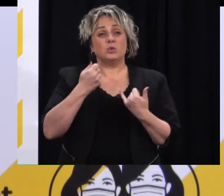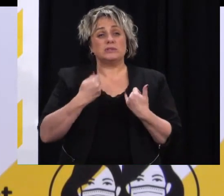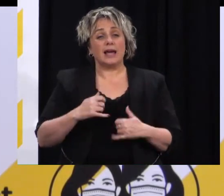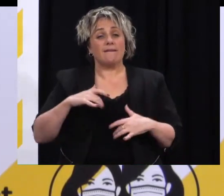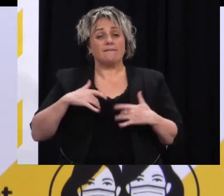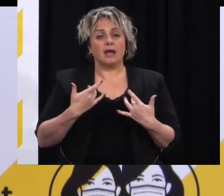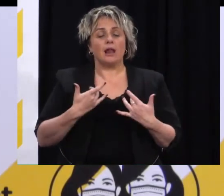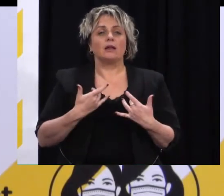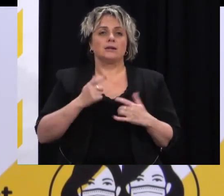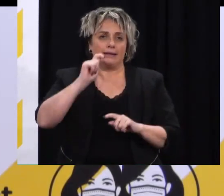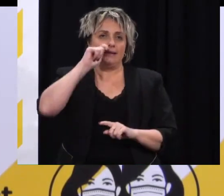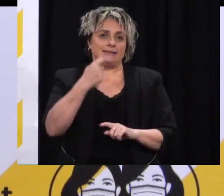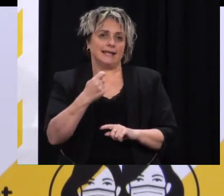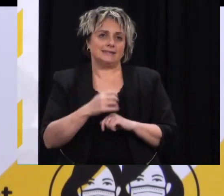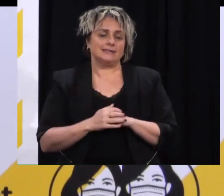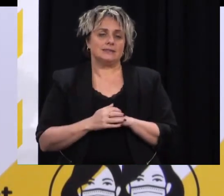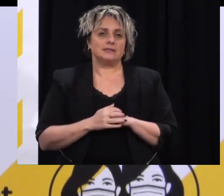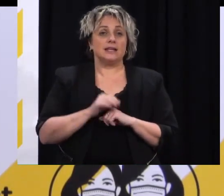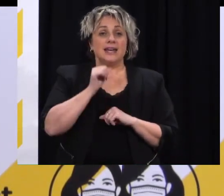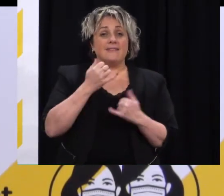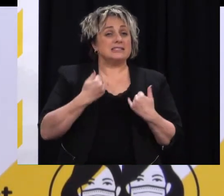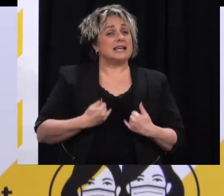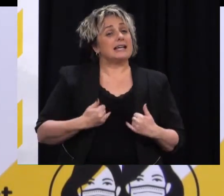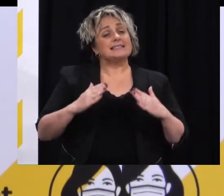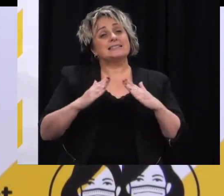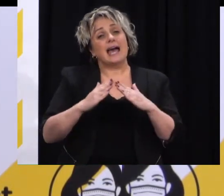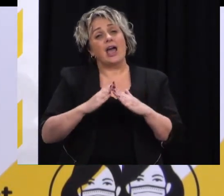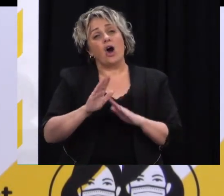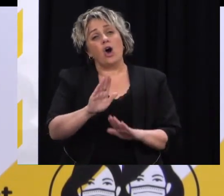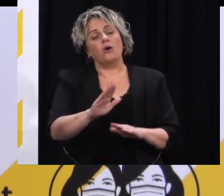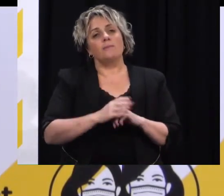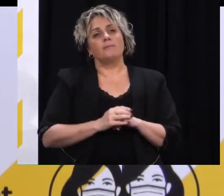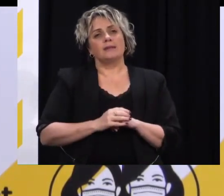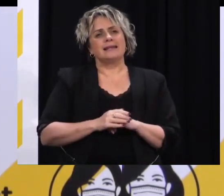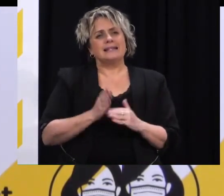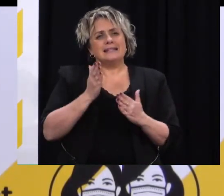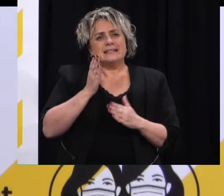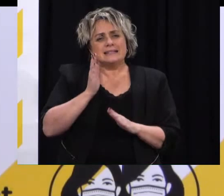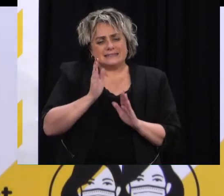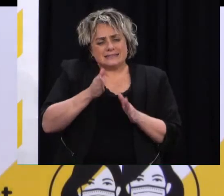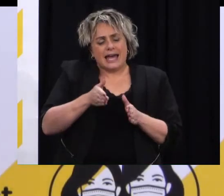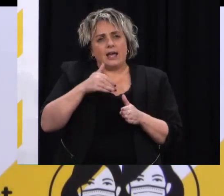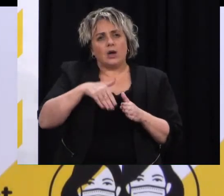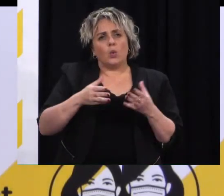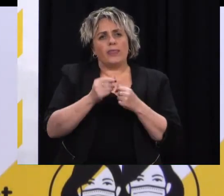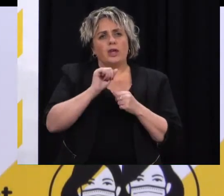coming into those work